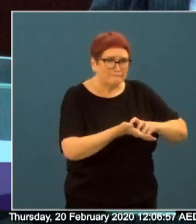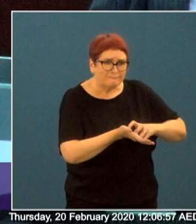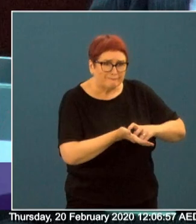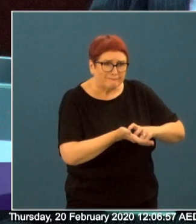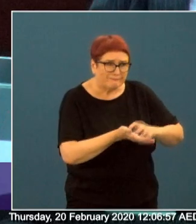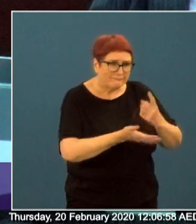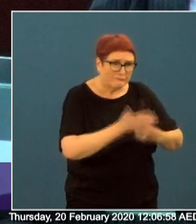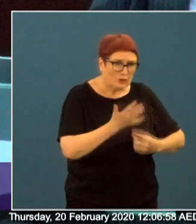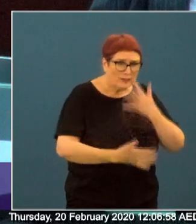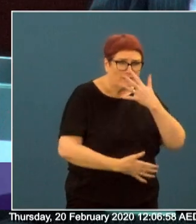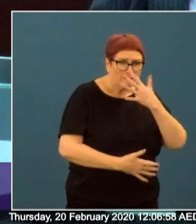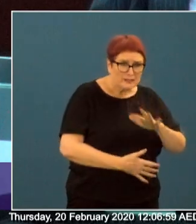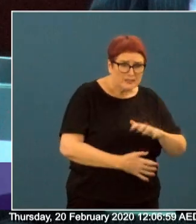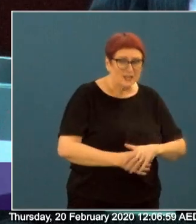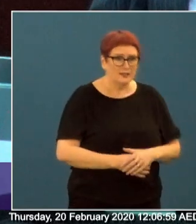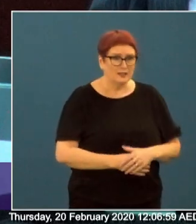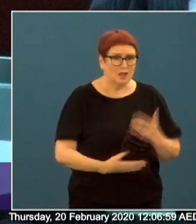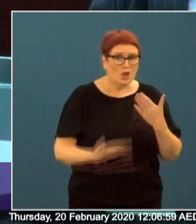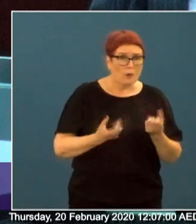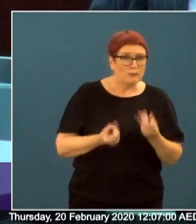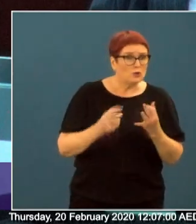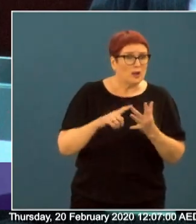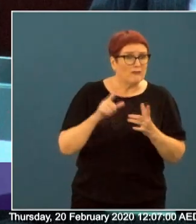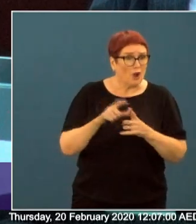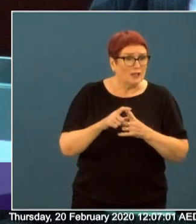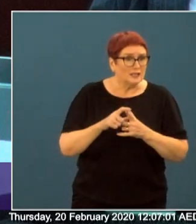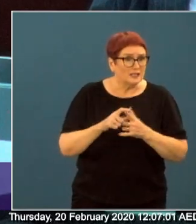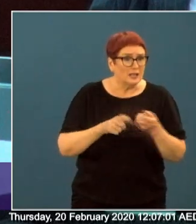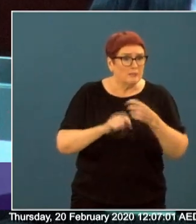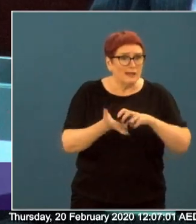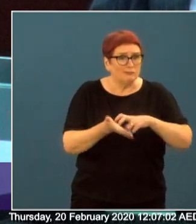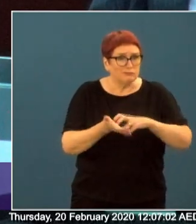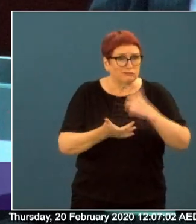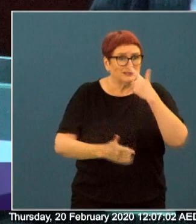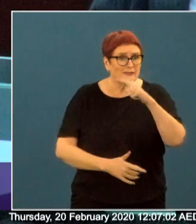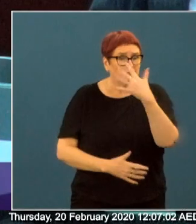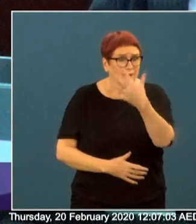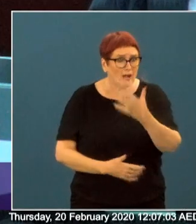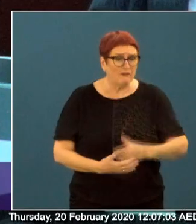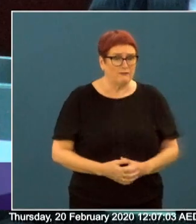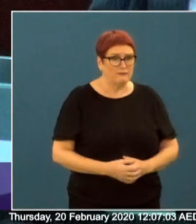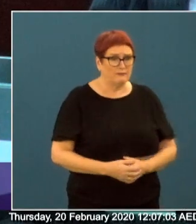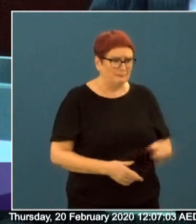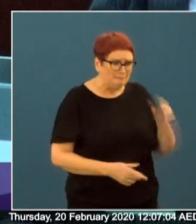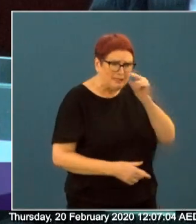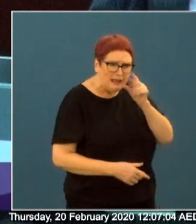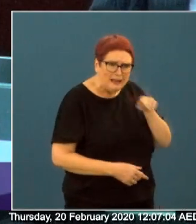age 50 compared to the general population at age 75. And is it right to understand that,